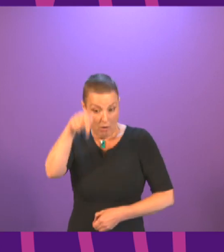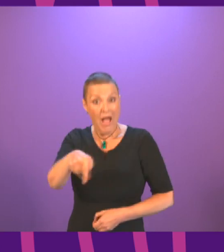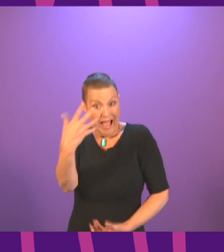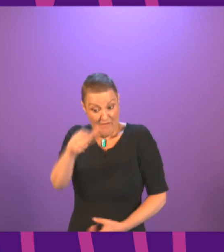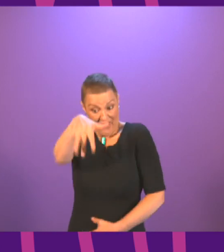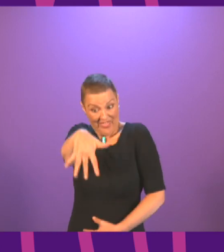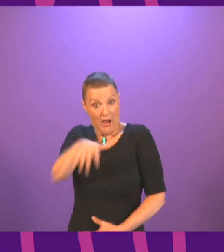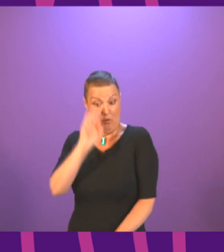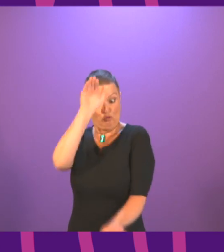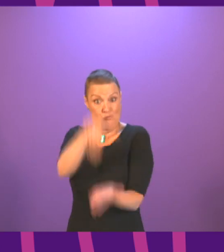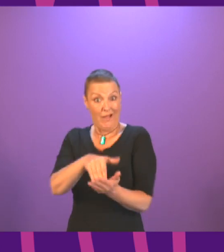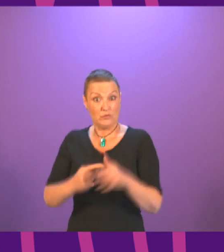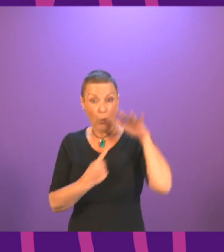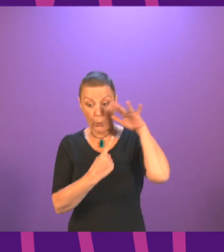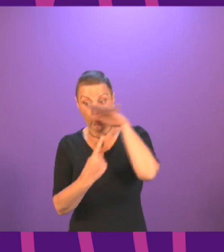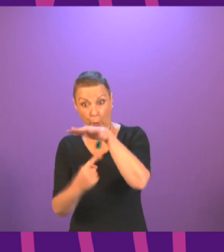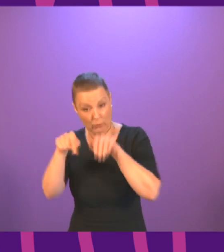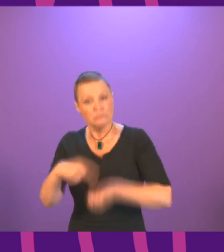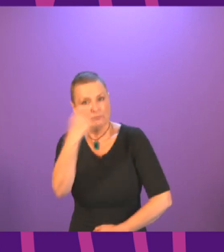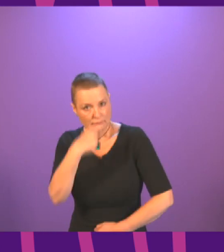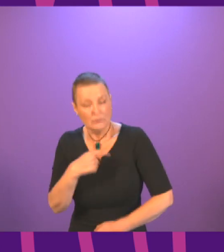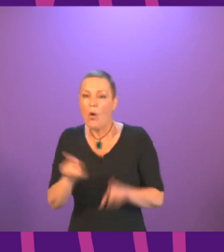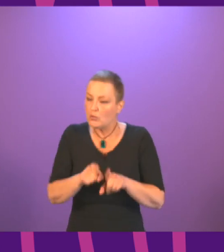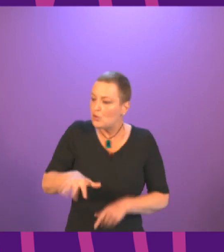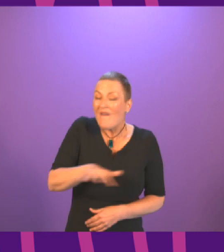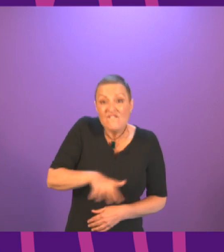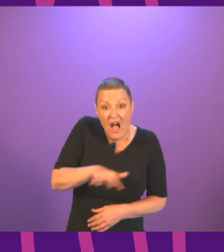under the UK-wide testing programme for workers in the oil and gas sector, and for family